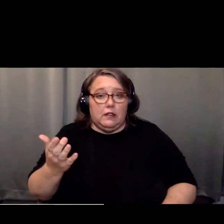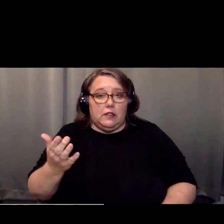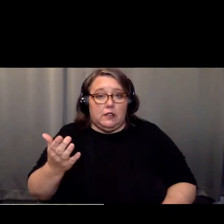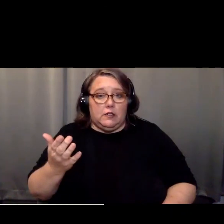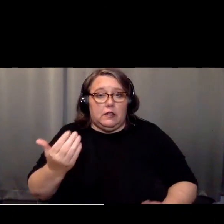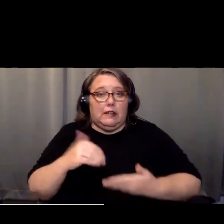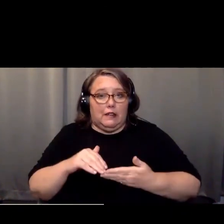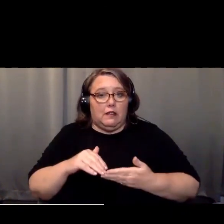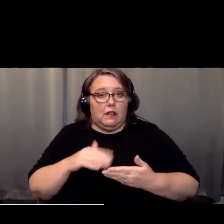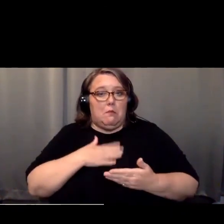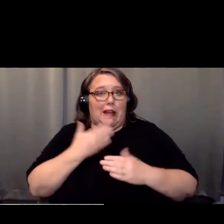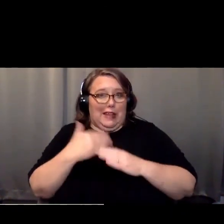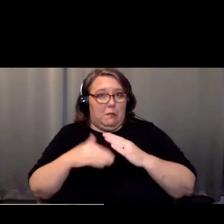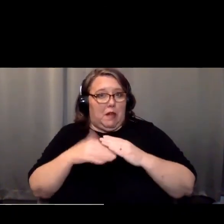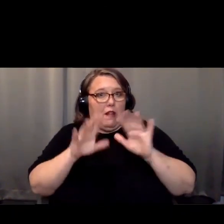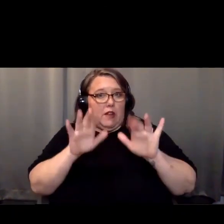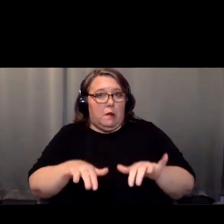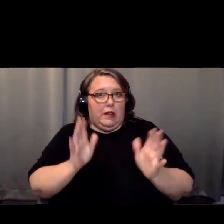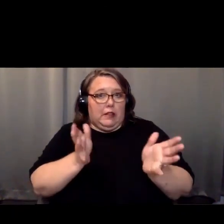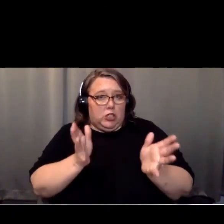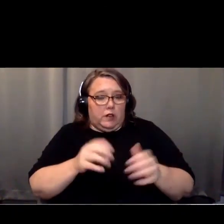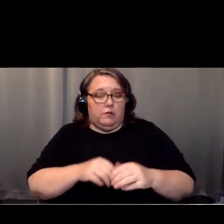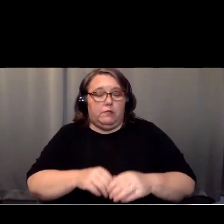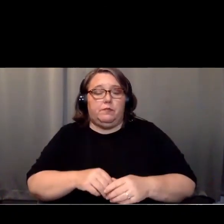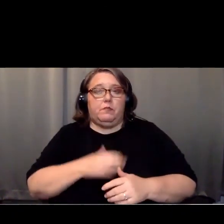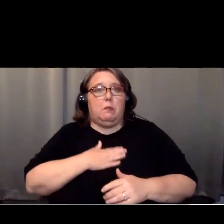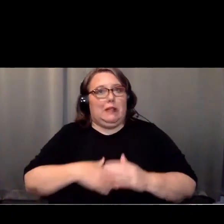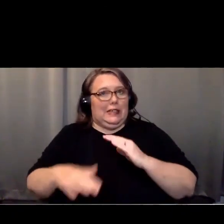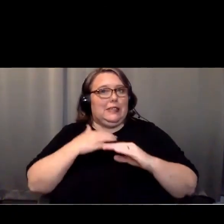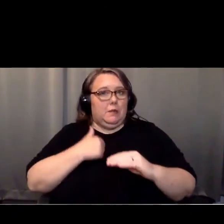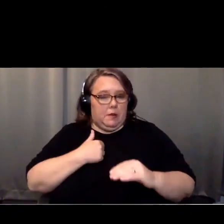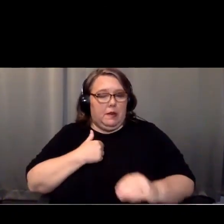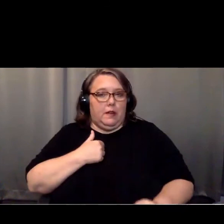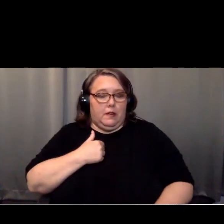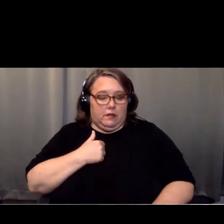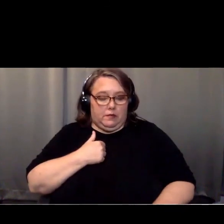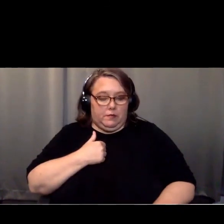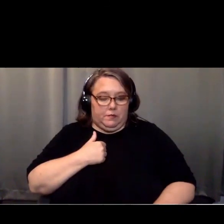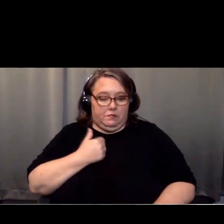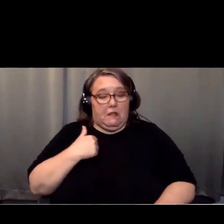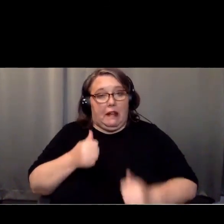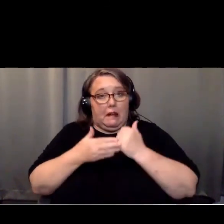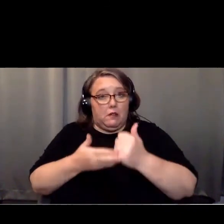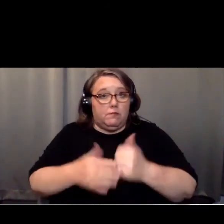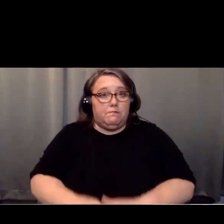I've put my email in the chat, feel free to send me an email and I'll be able to help you.